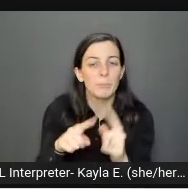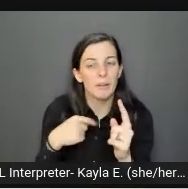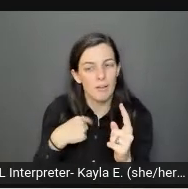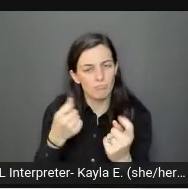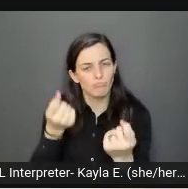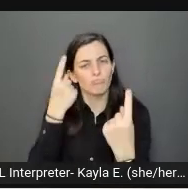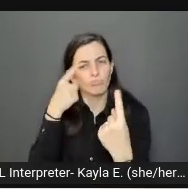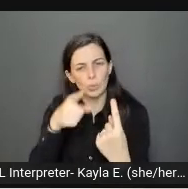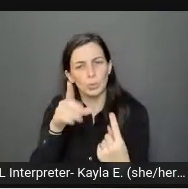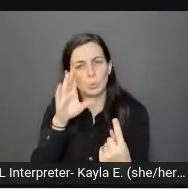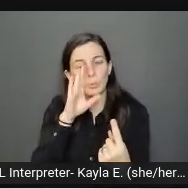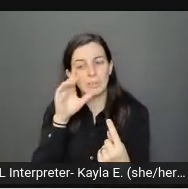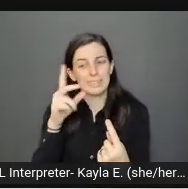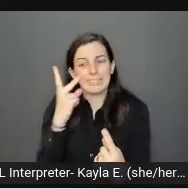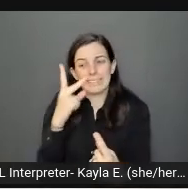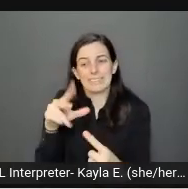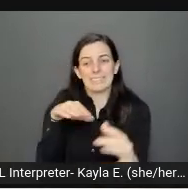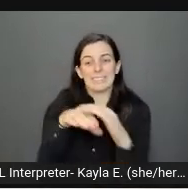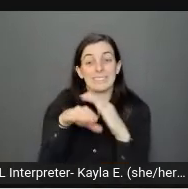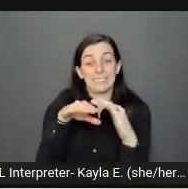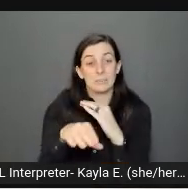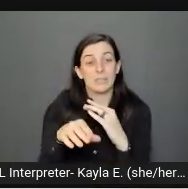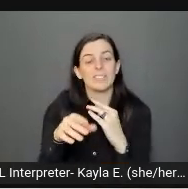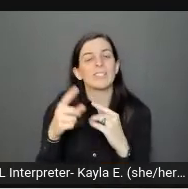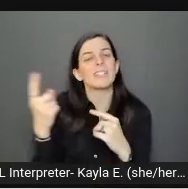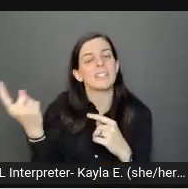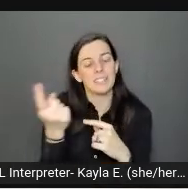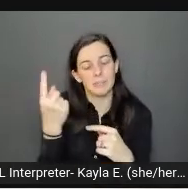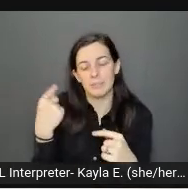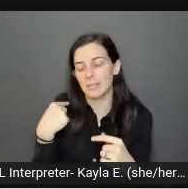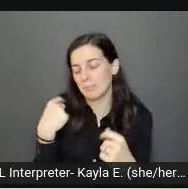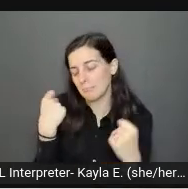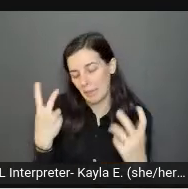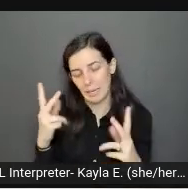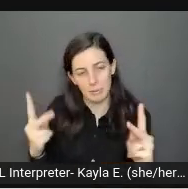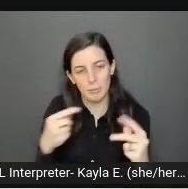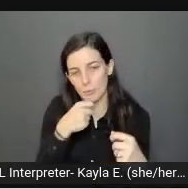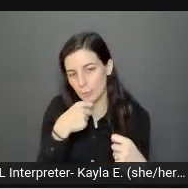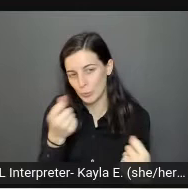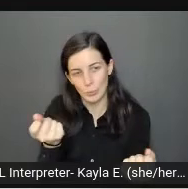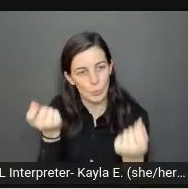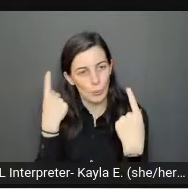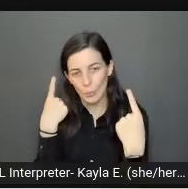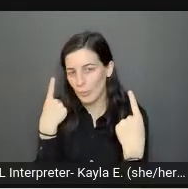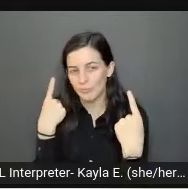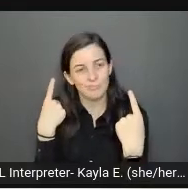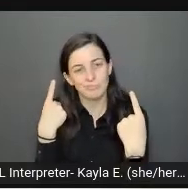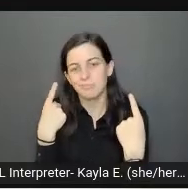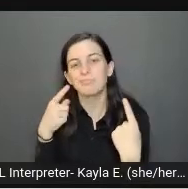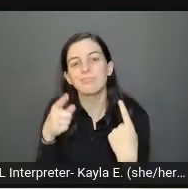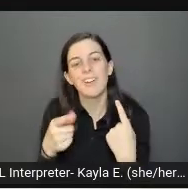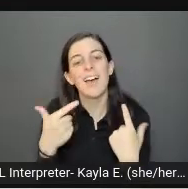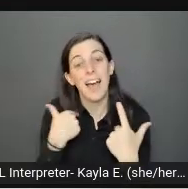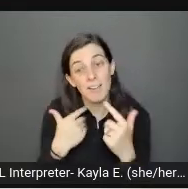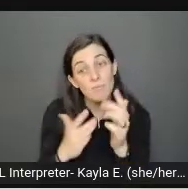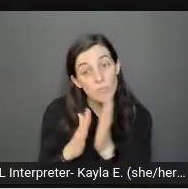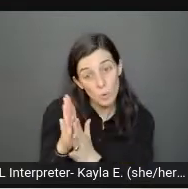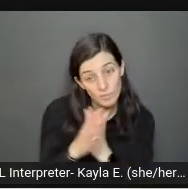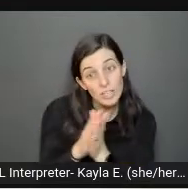that accessibility tends to be something that not a lot of people understand and they have the motivation to do so.